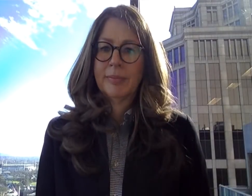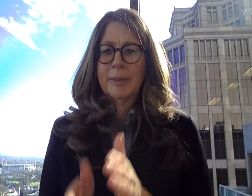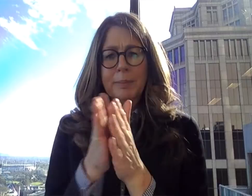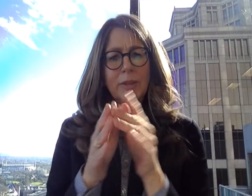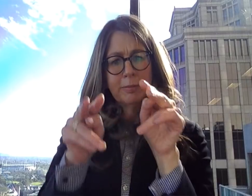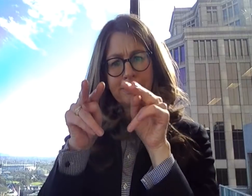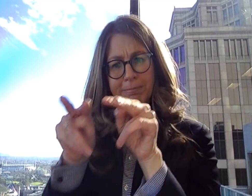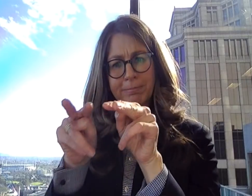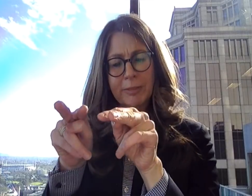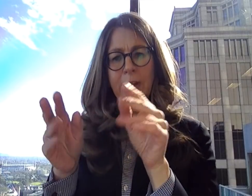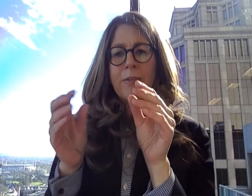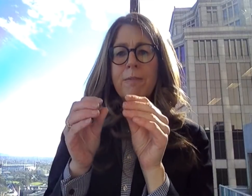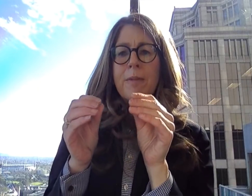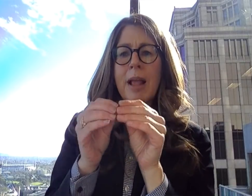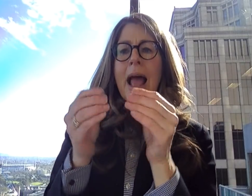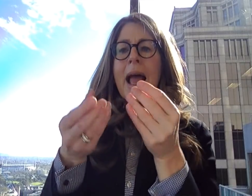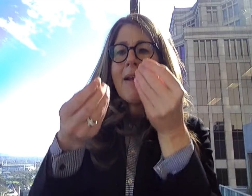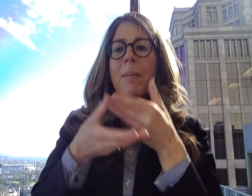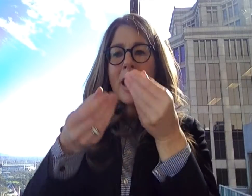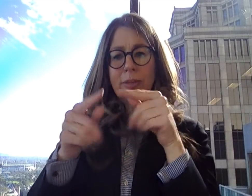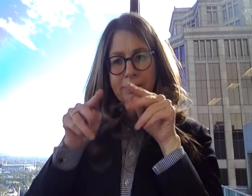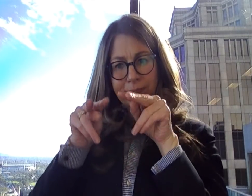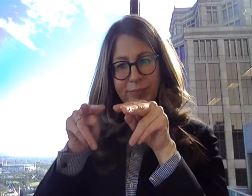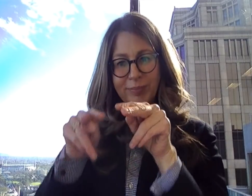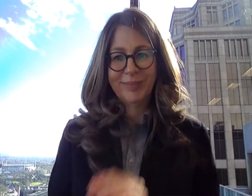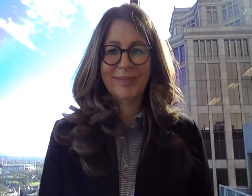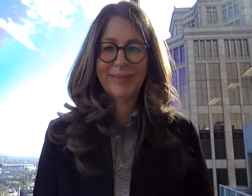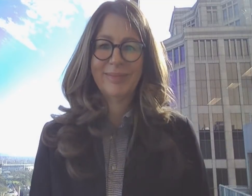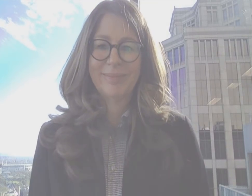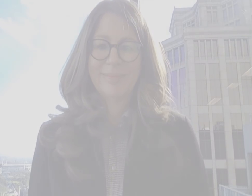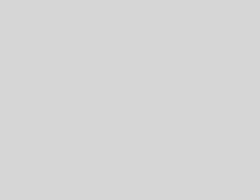Please watch this space for further information.